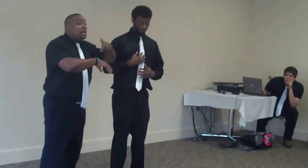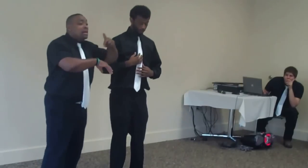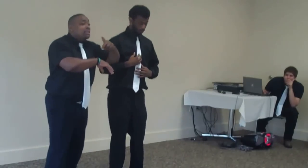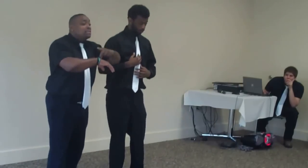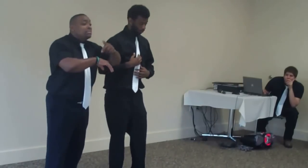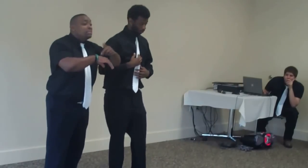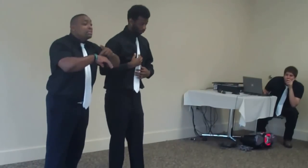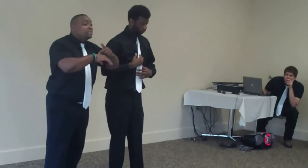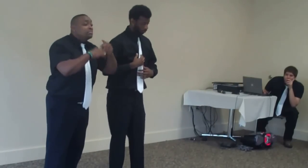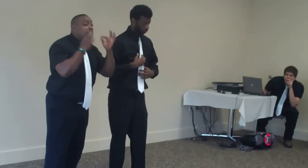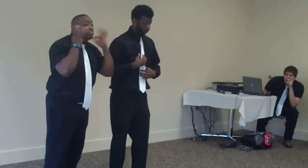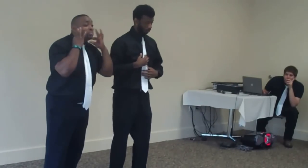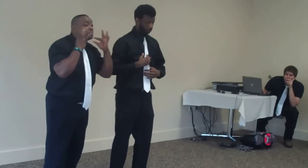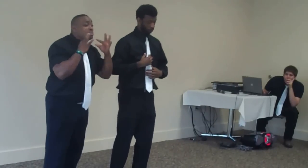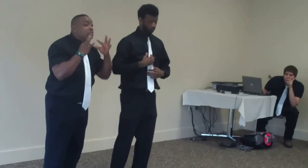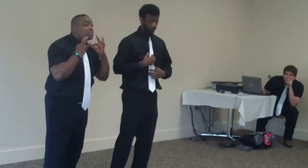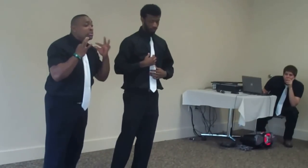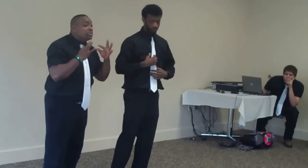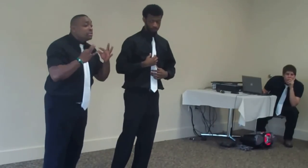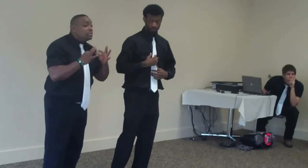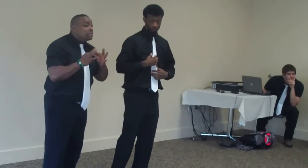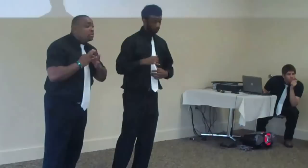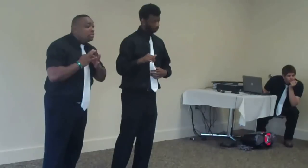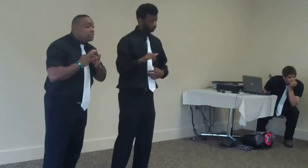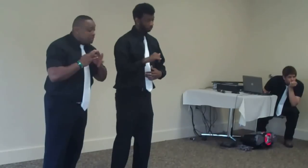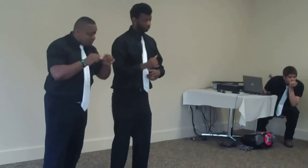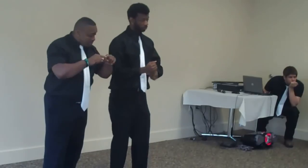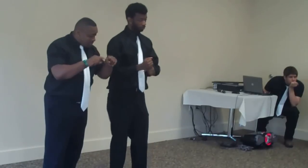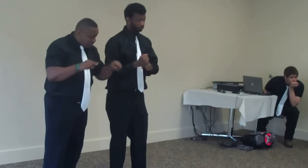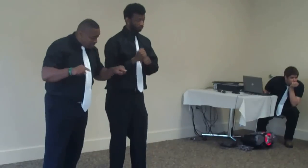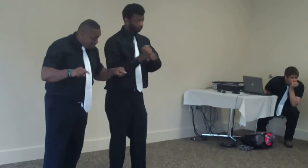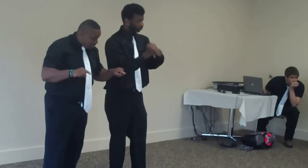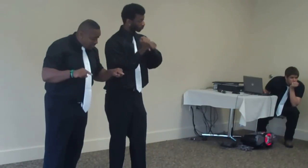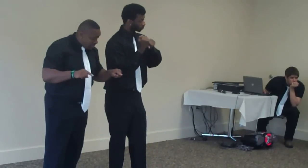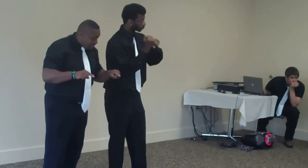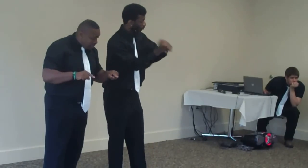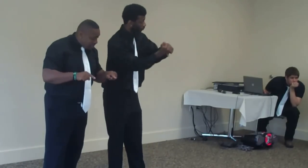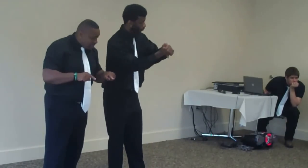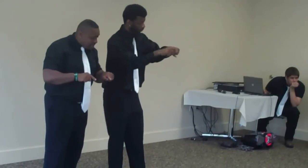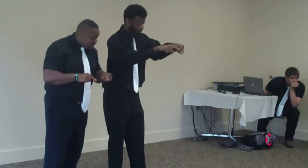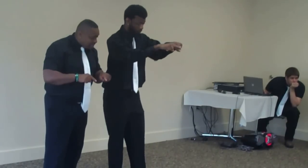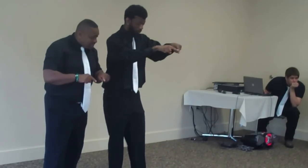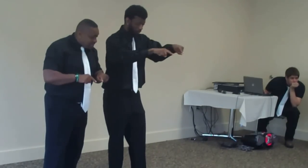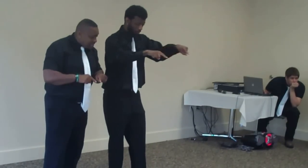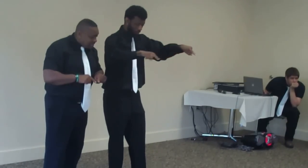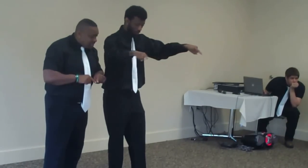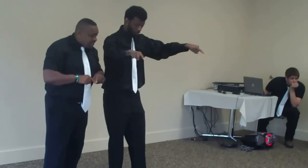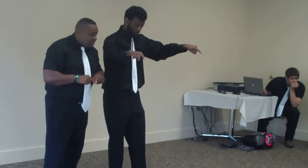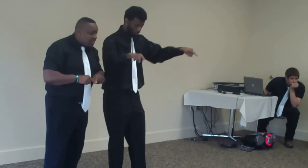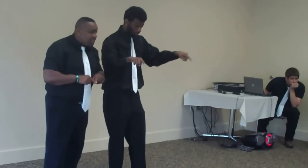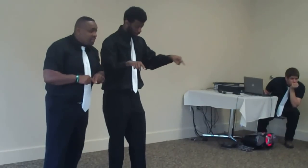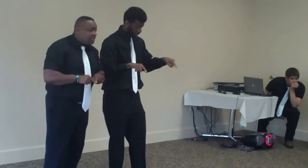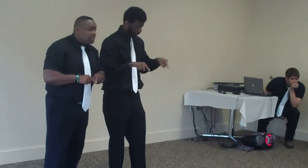But, when he looks back, he'll remember a far brighter sheen -